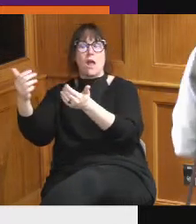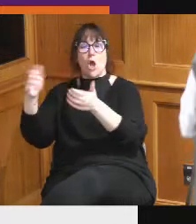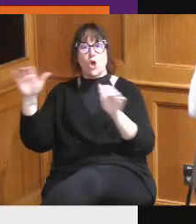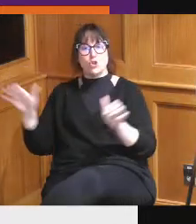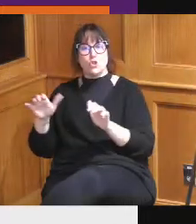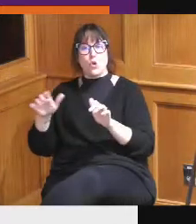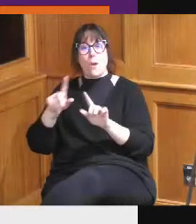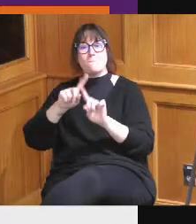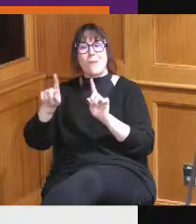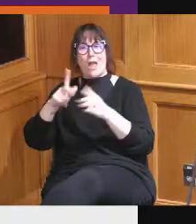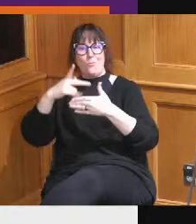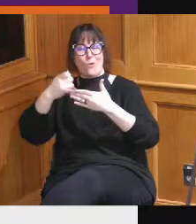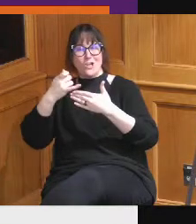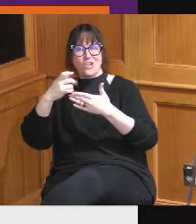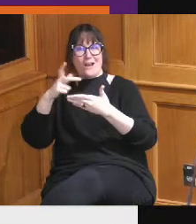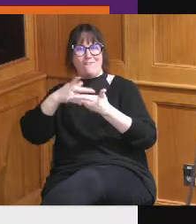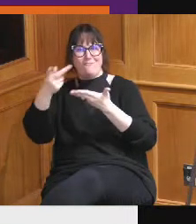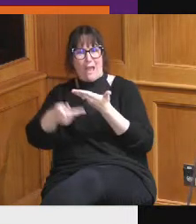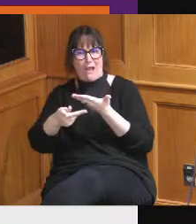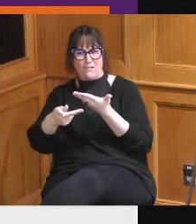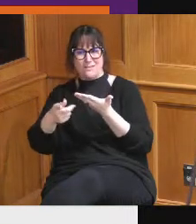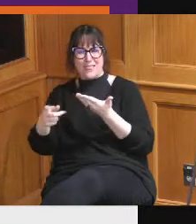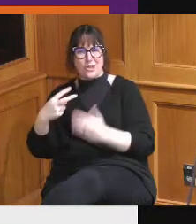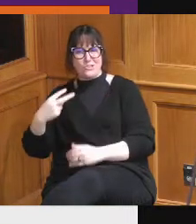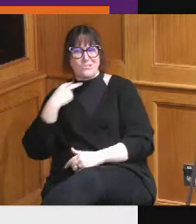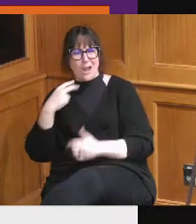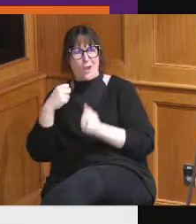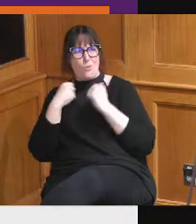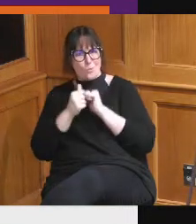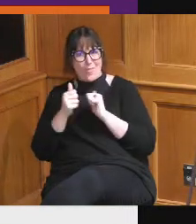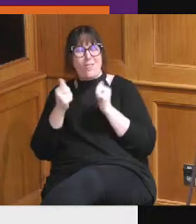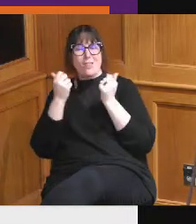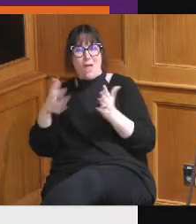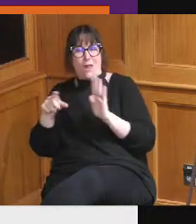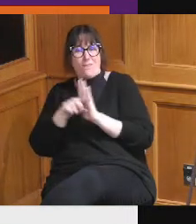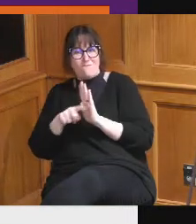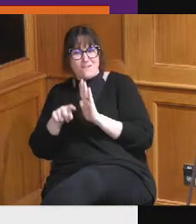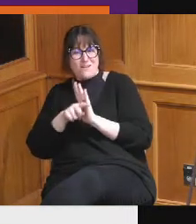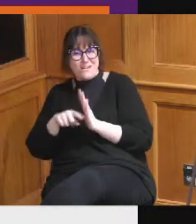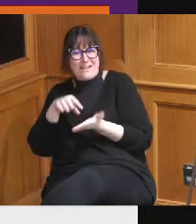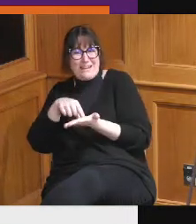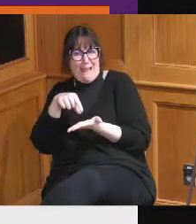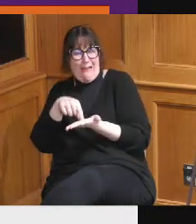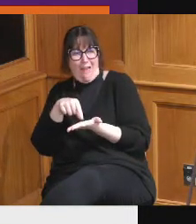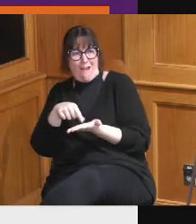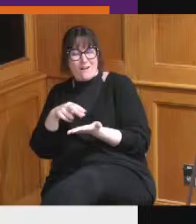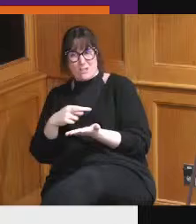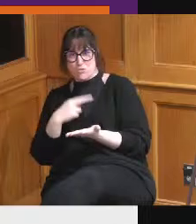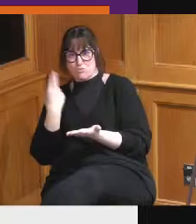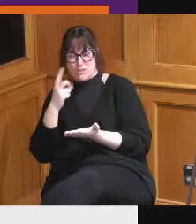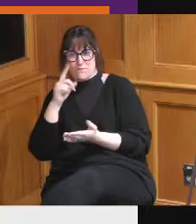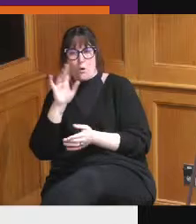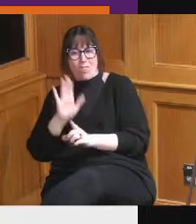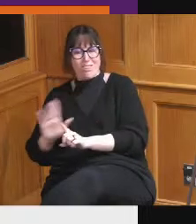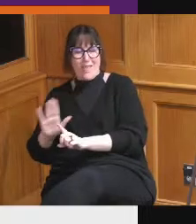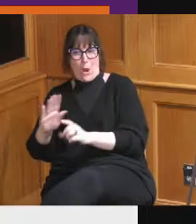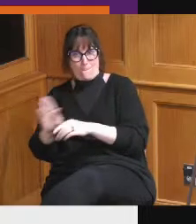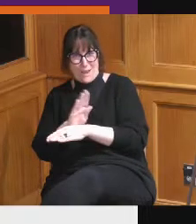project fails in two or three years and they're stuck with a significant amount of debt and risk that could have long-term impacts on their business but then also certainly them personally